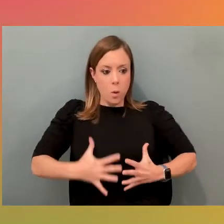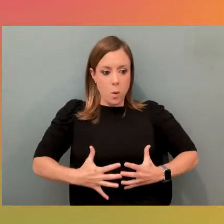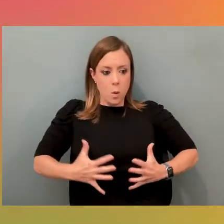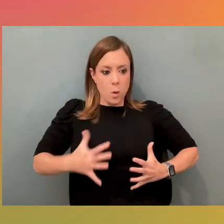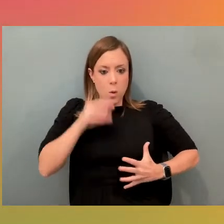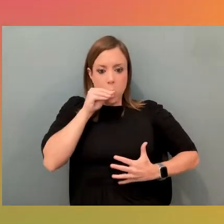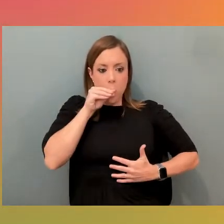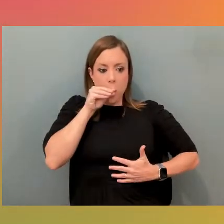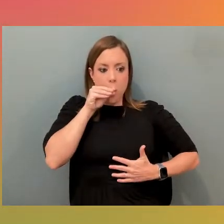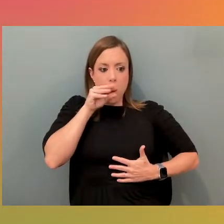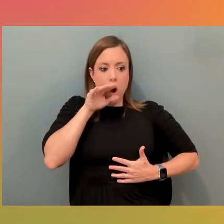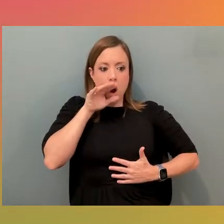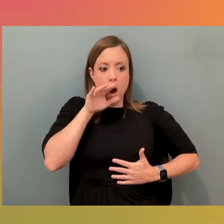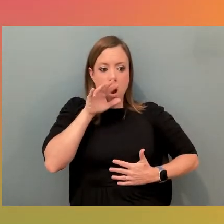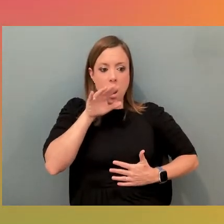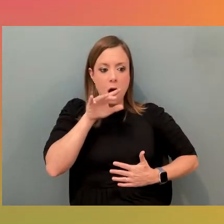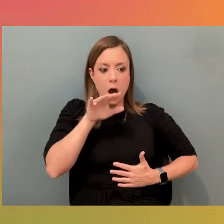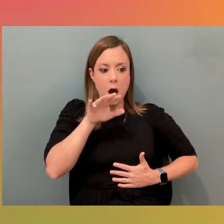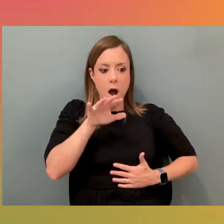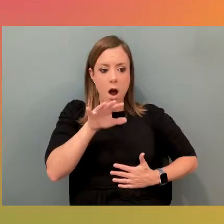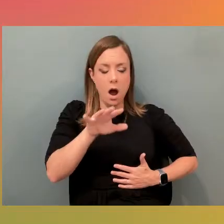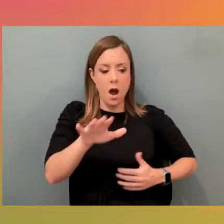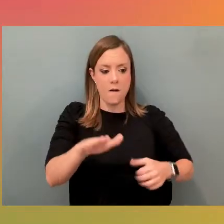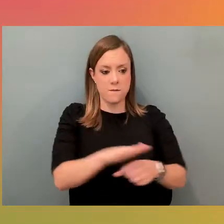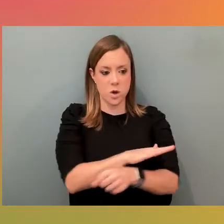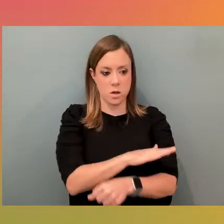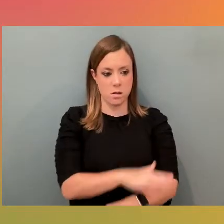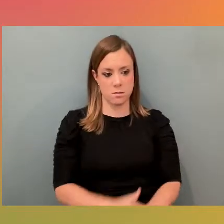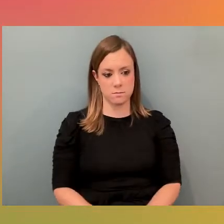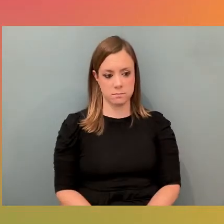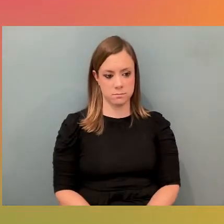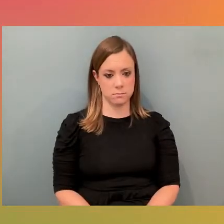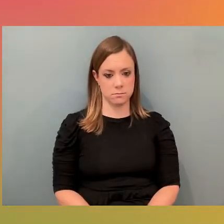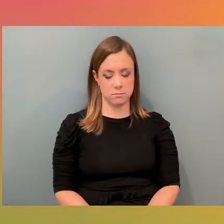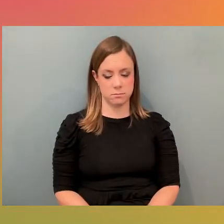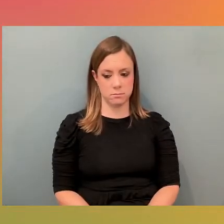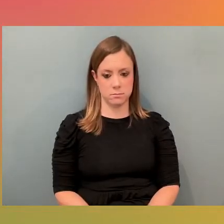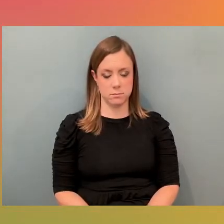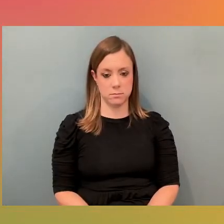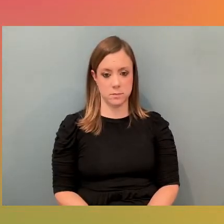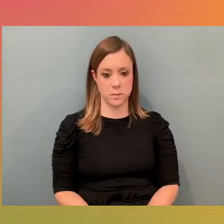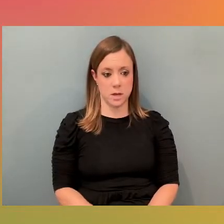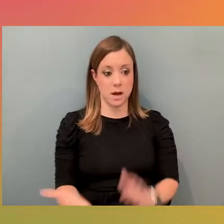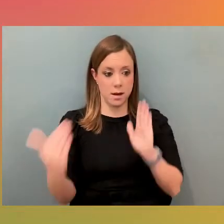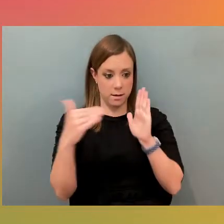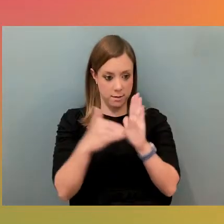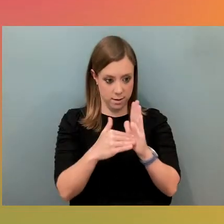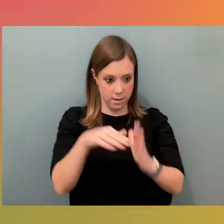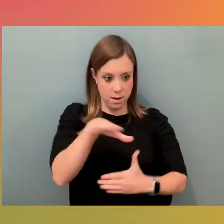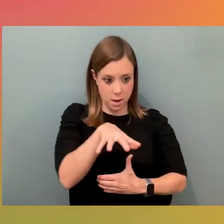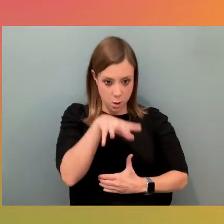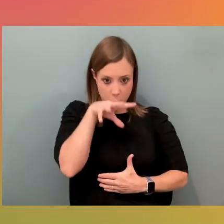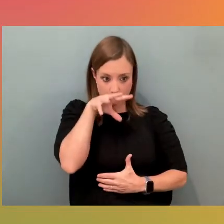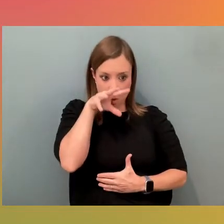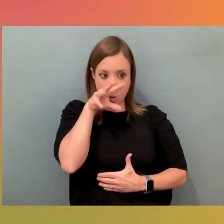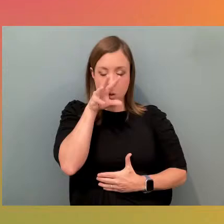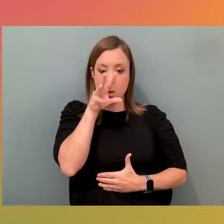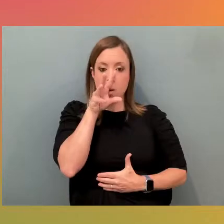WELCOMED TO.